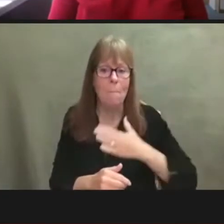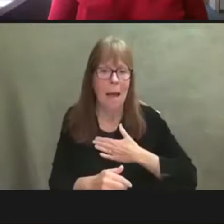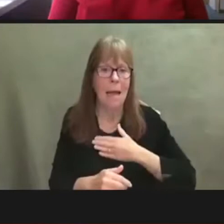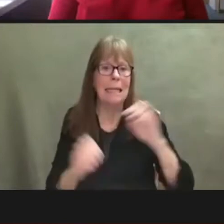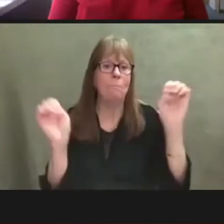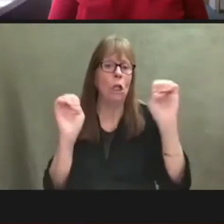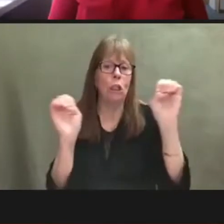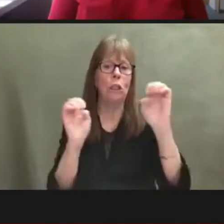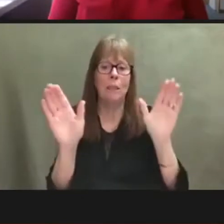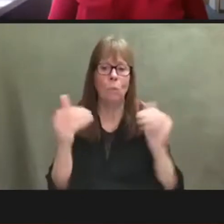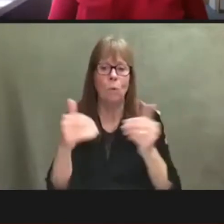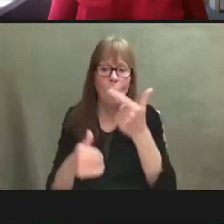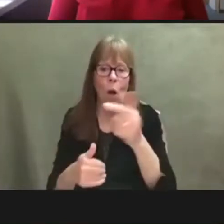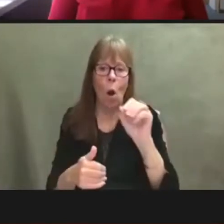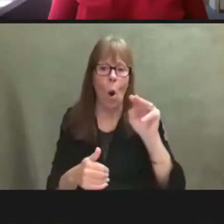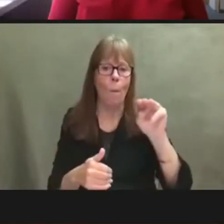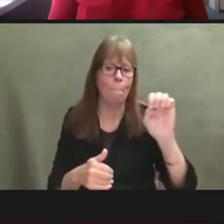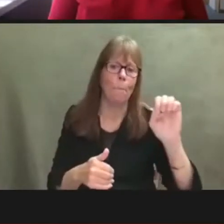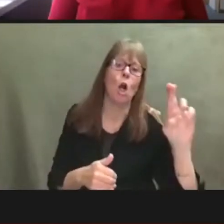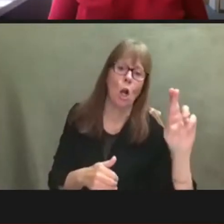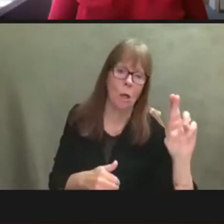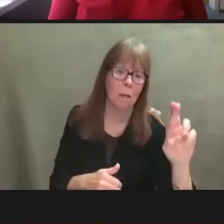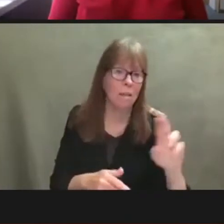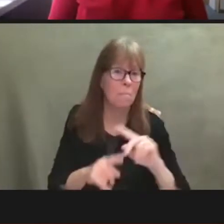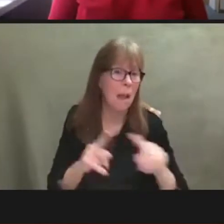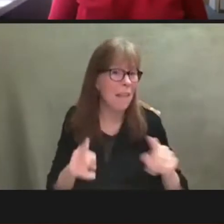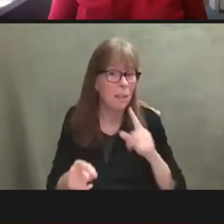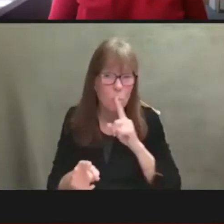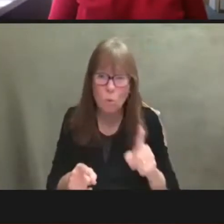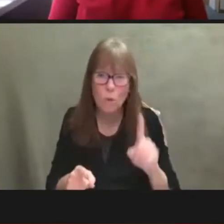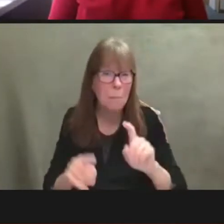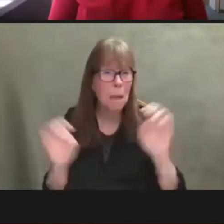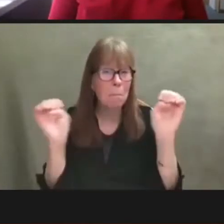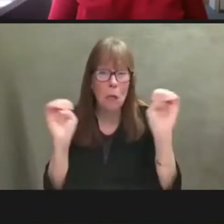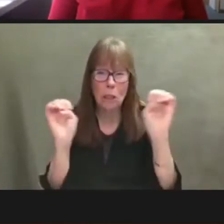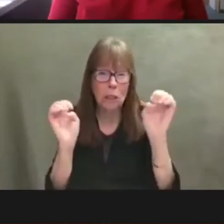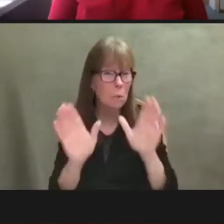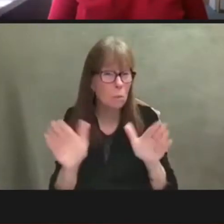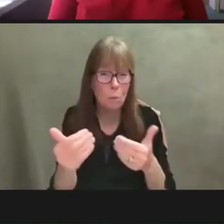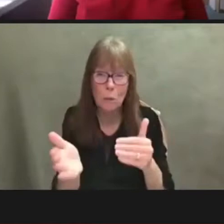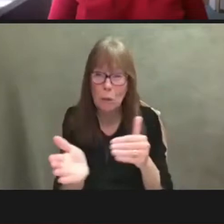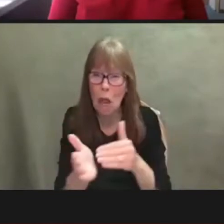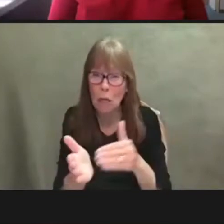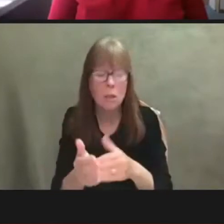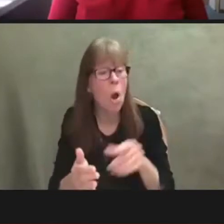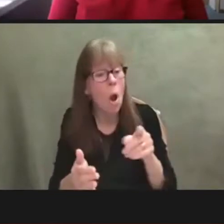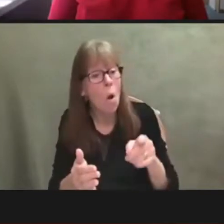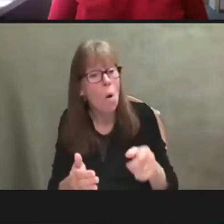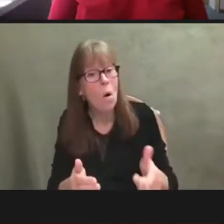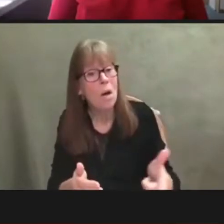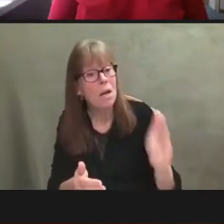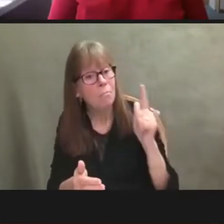but true epithet used by some emergency room docs. “Well, I’ll take people who are victims of a gunshot wound or car accident, but if